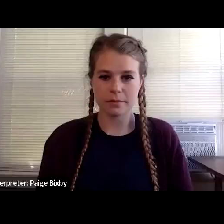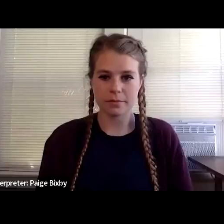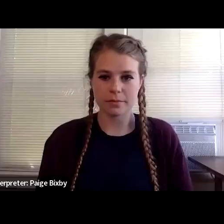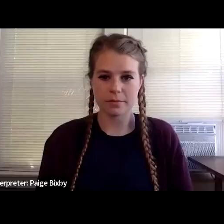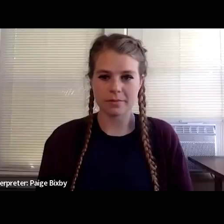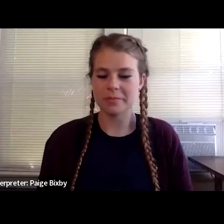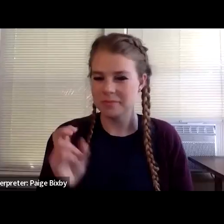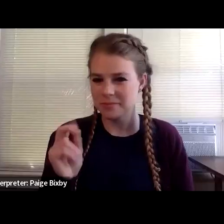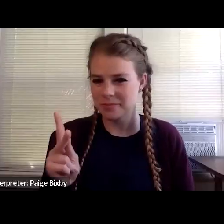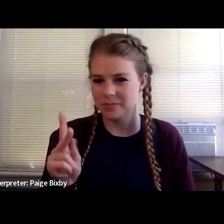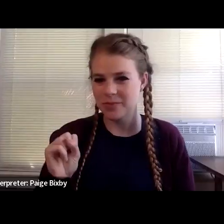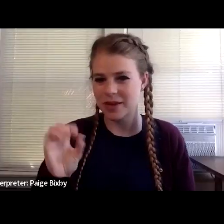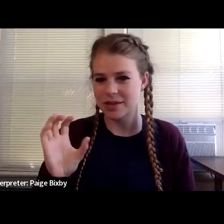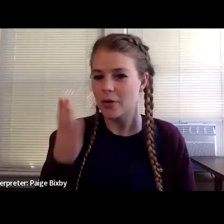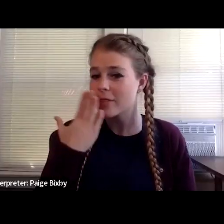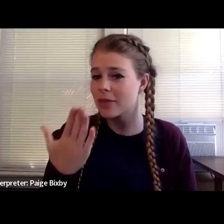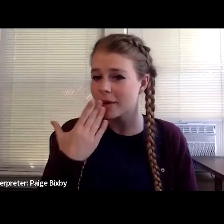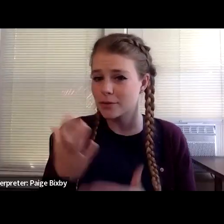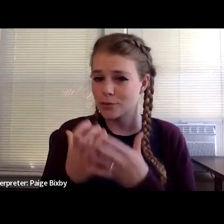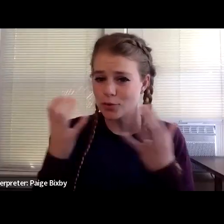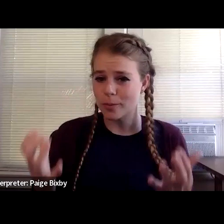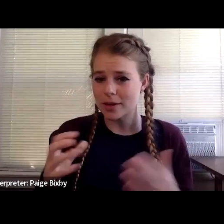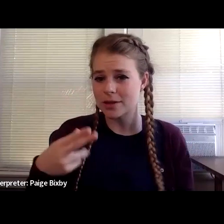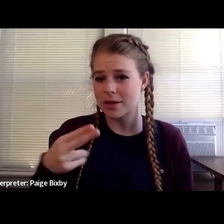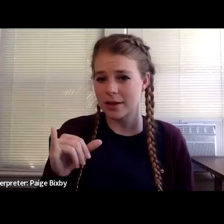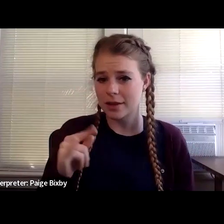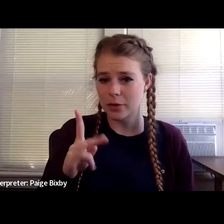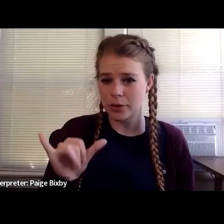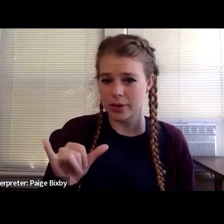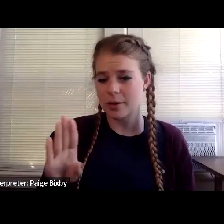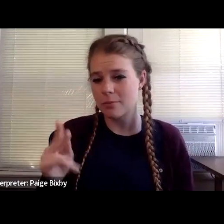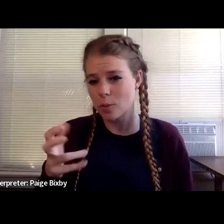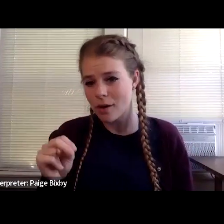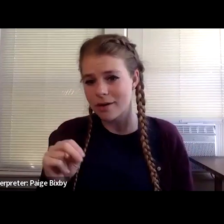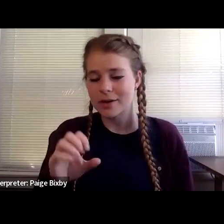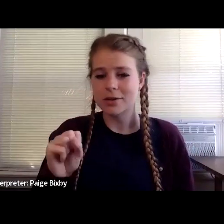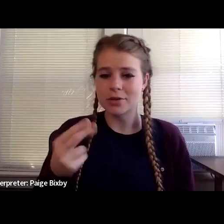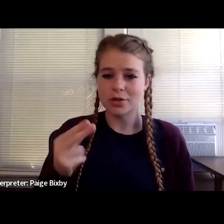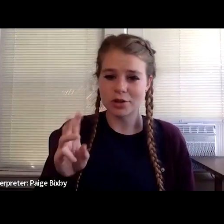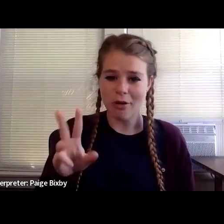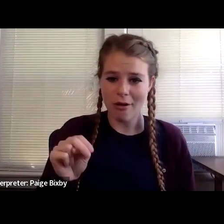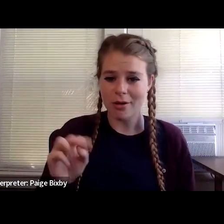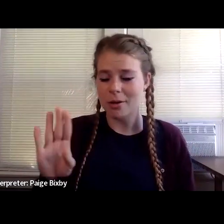Okay, so thank you so much Hillary and Brian and Shawn and Brooke. That was all such wonderful information,